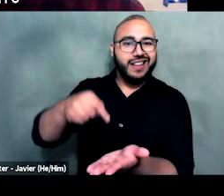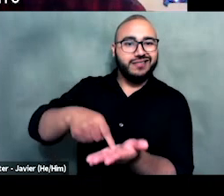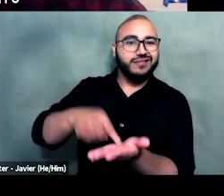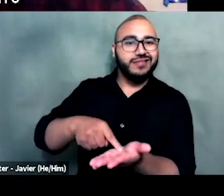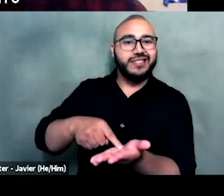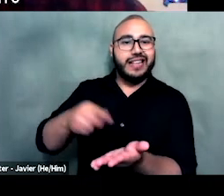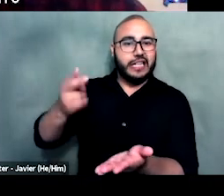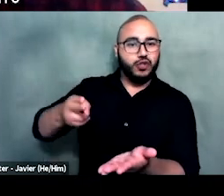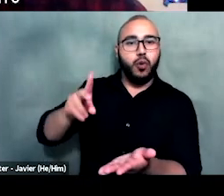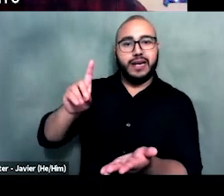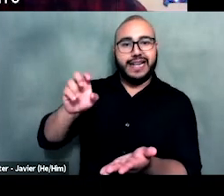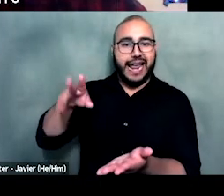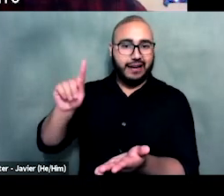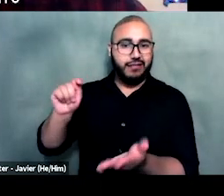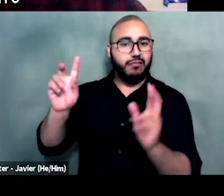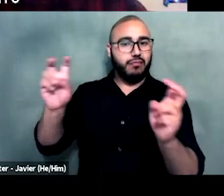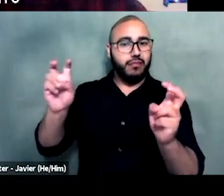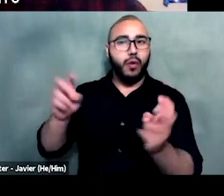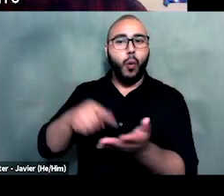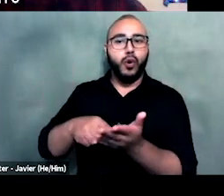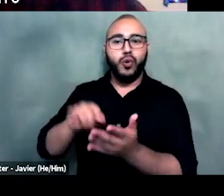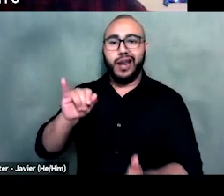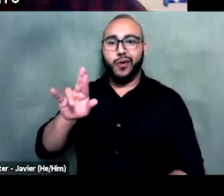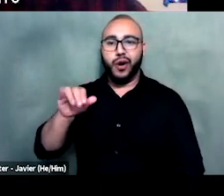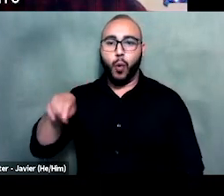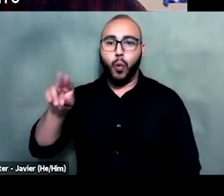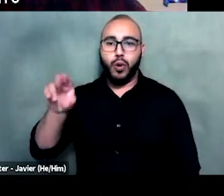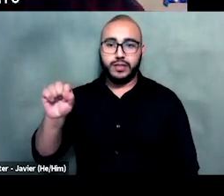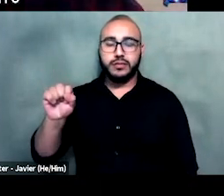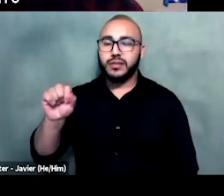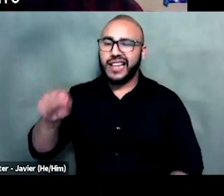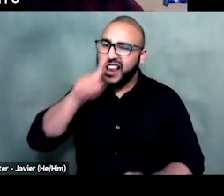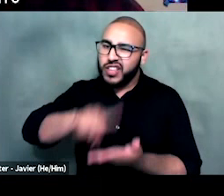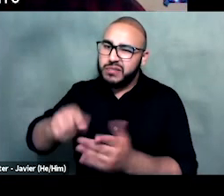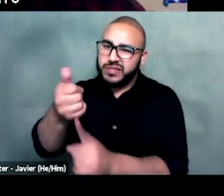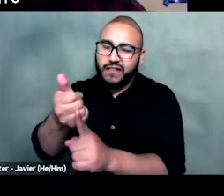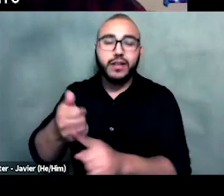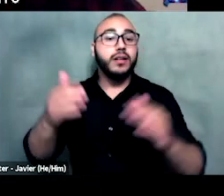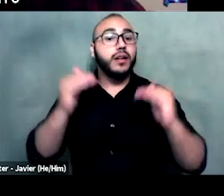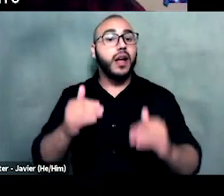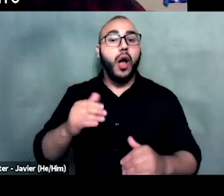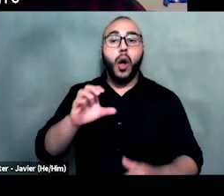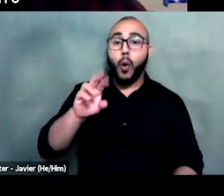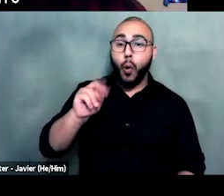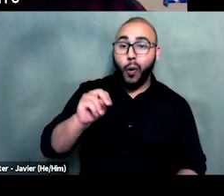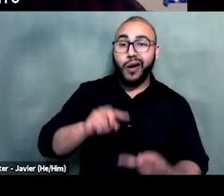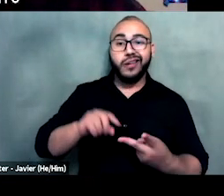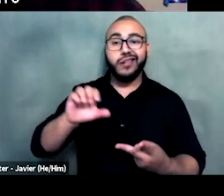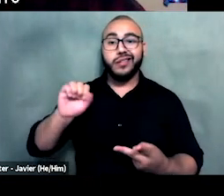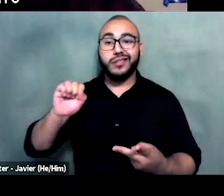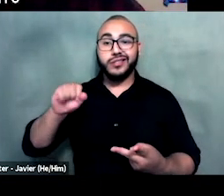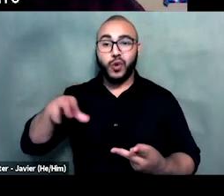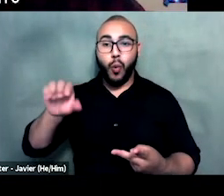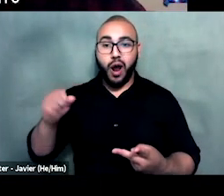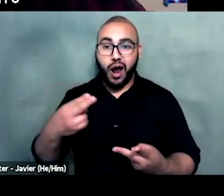you can look that up. Again, corn, squash and beans. These are referred to as the three